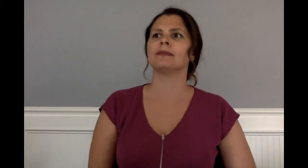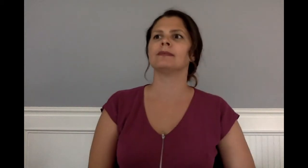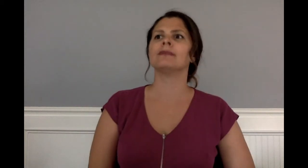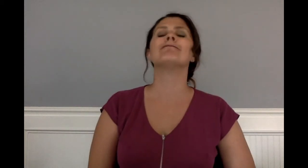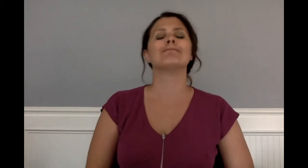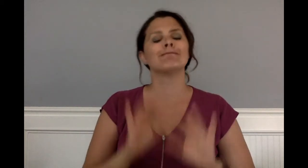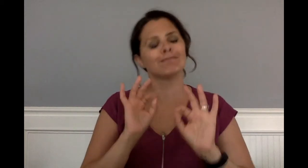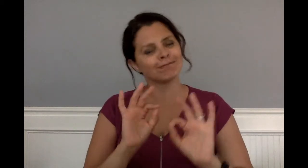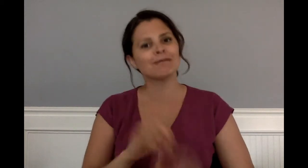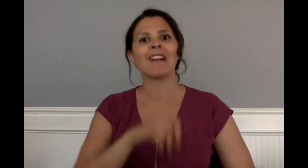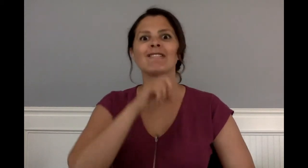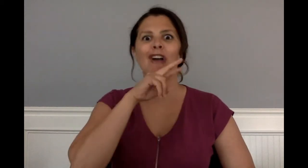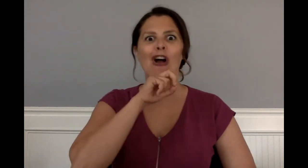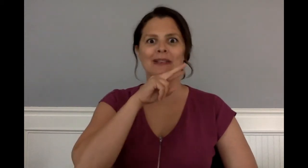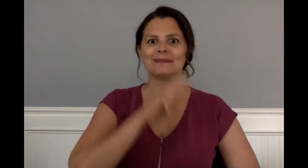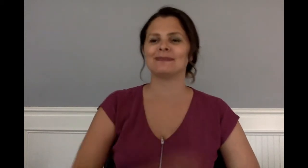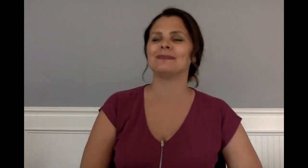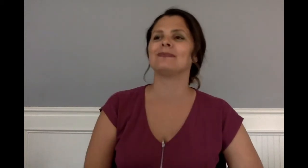Yours sincerely, Frog Castle”